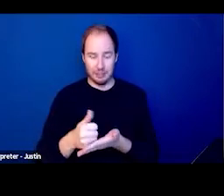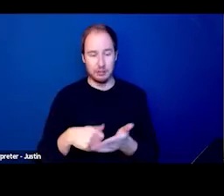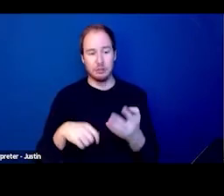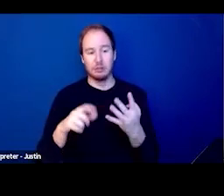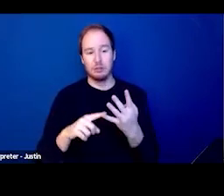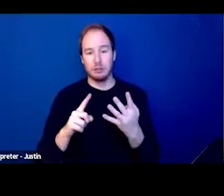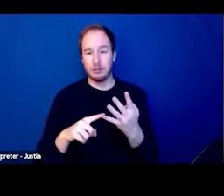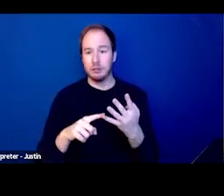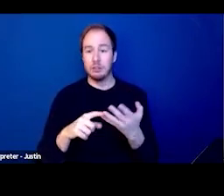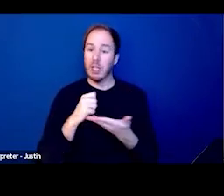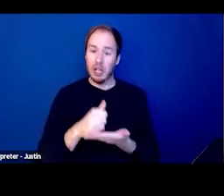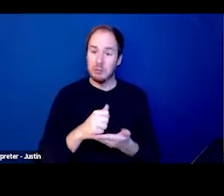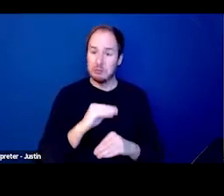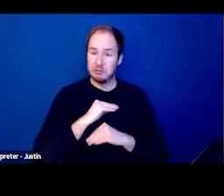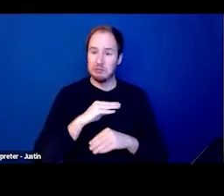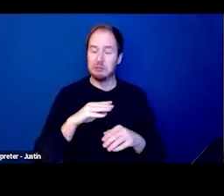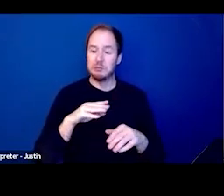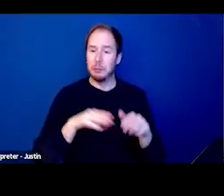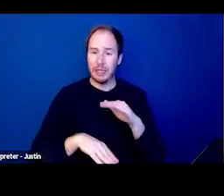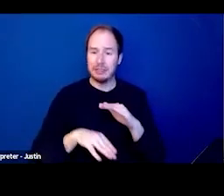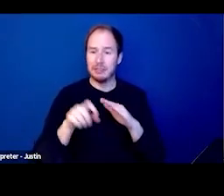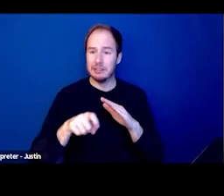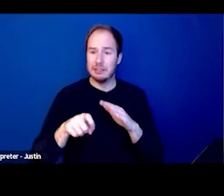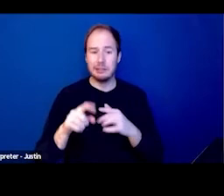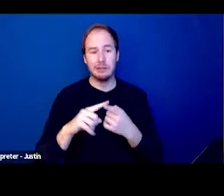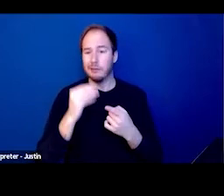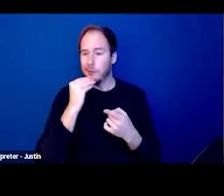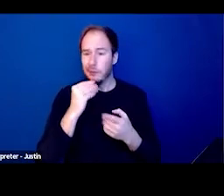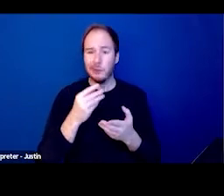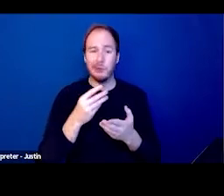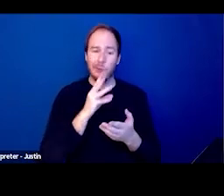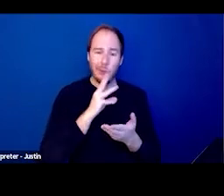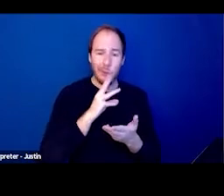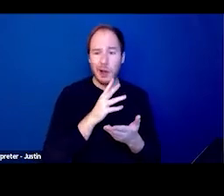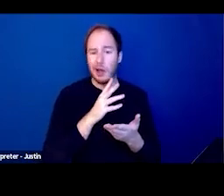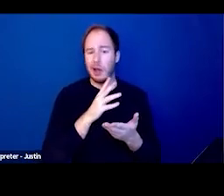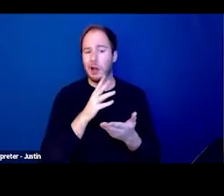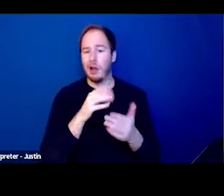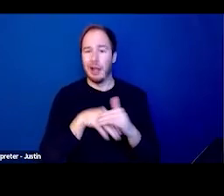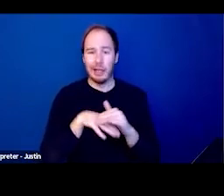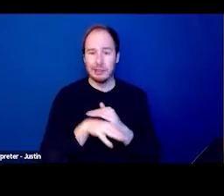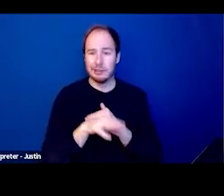services to help meet basic necessities like food, water, access to supports,